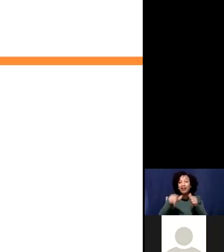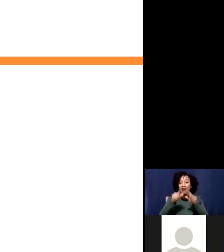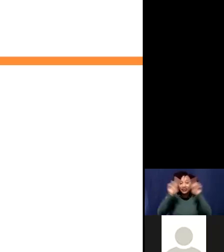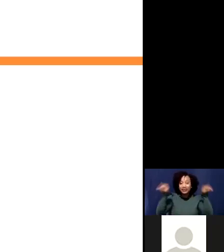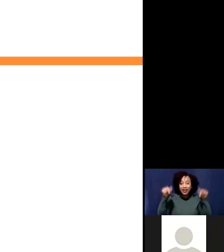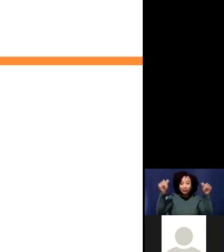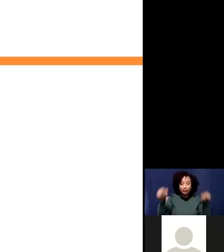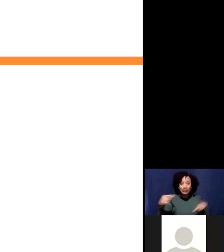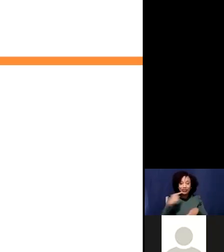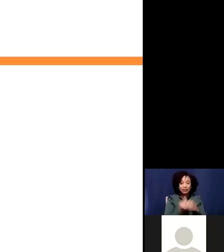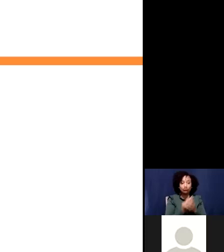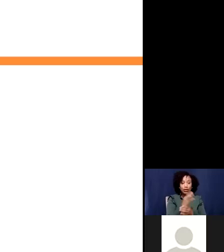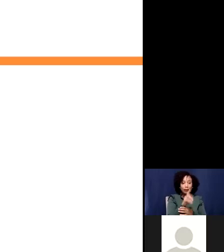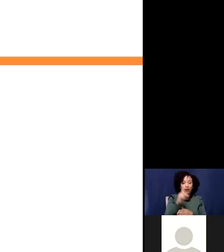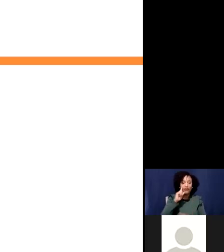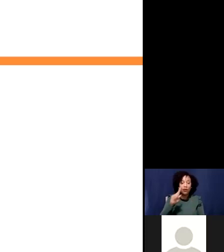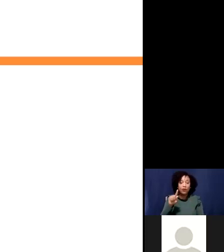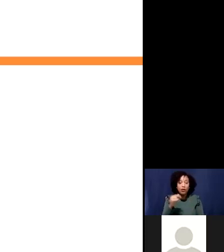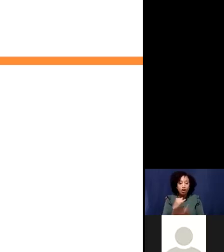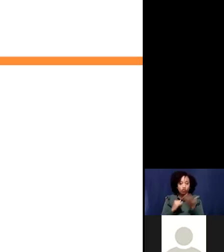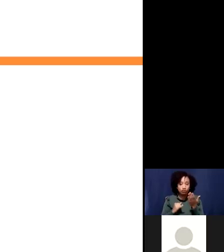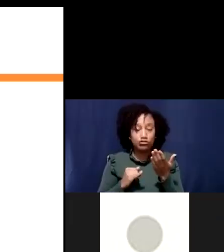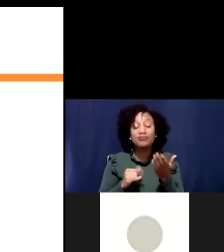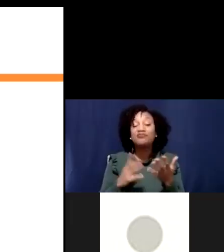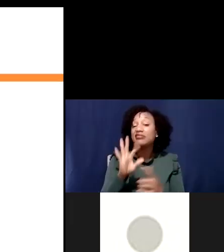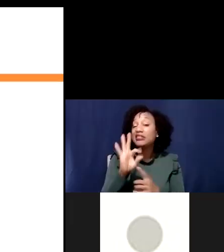And I will now play this video. It is a 90-second video.